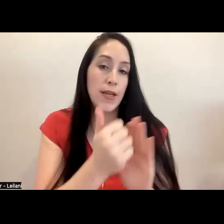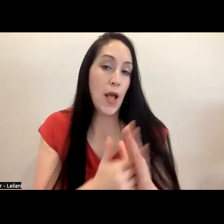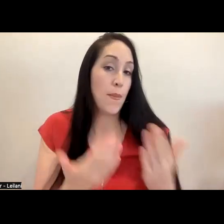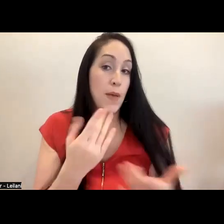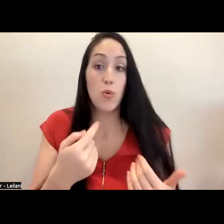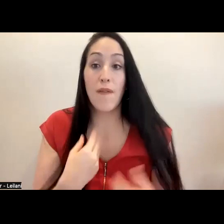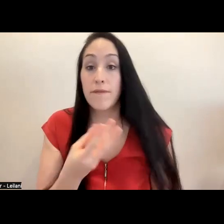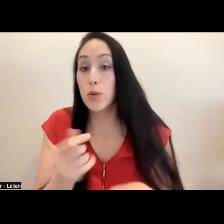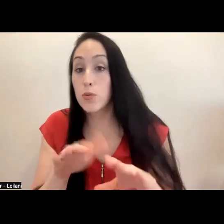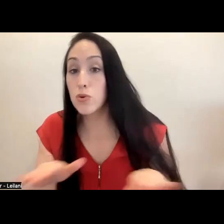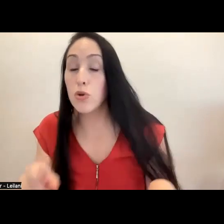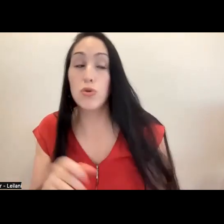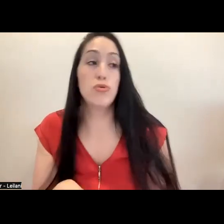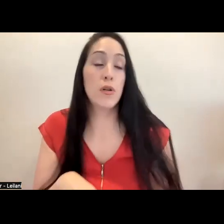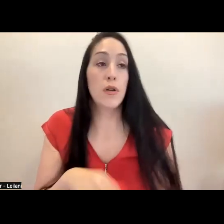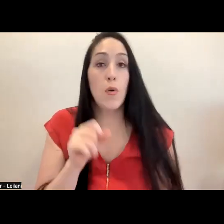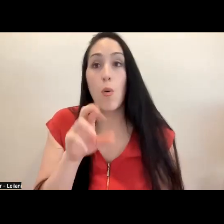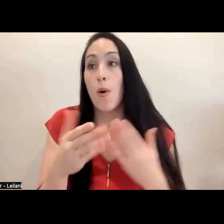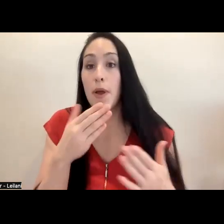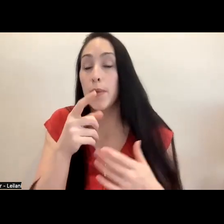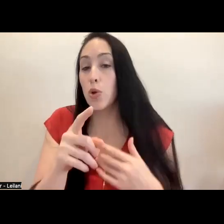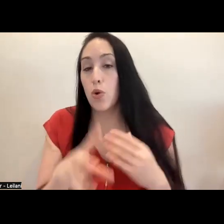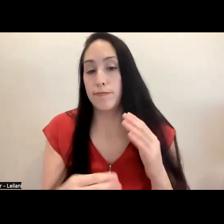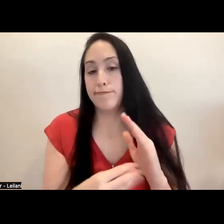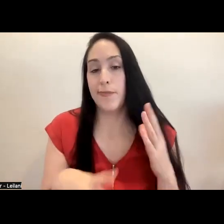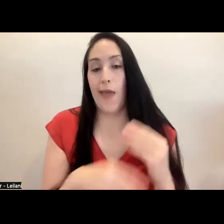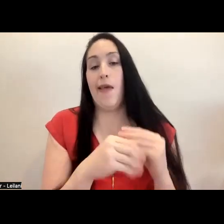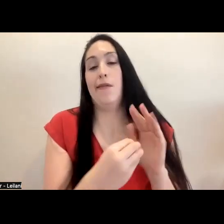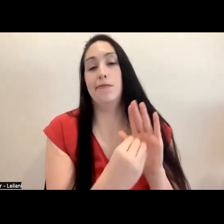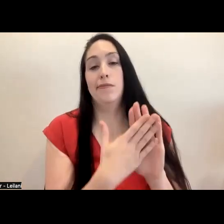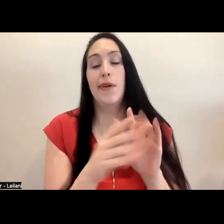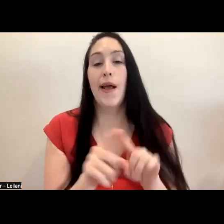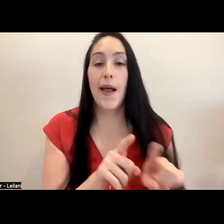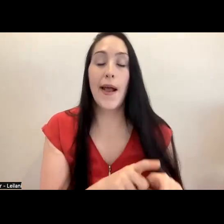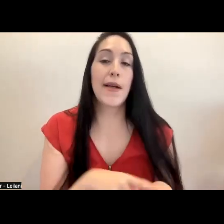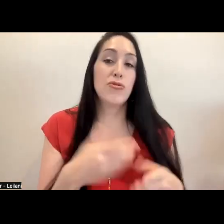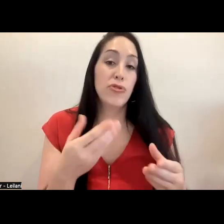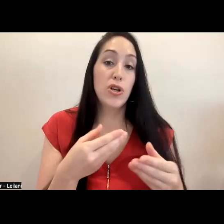a support coordinator or a service provider and you're overseeing multiple accounts.